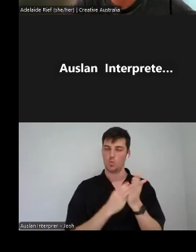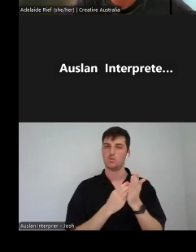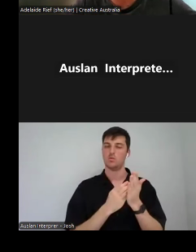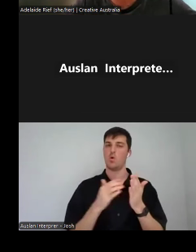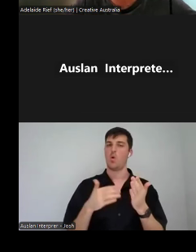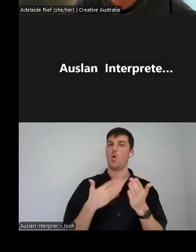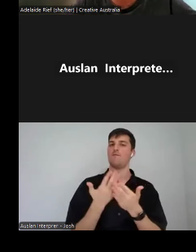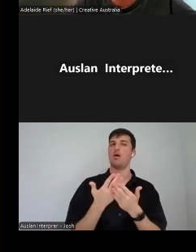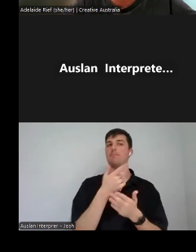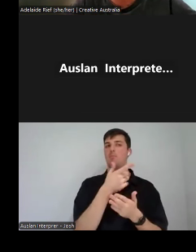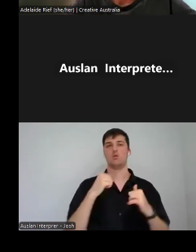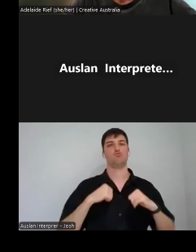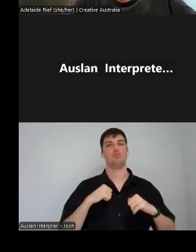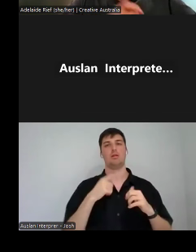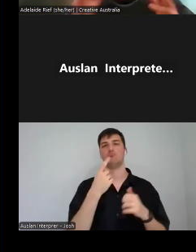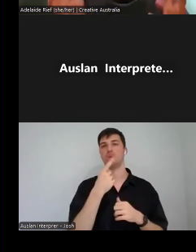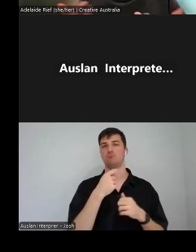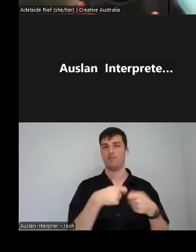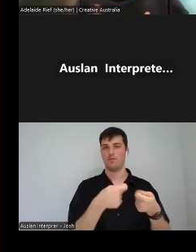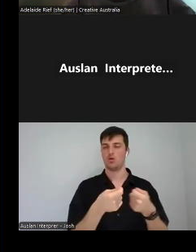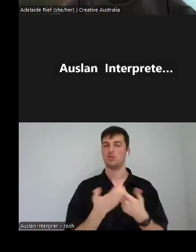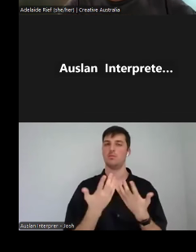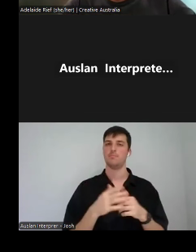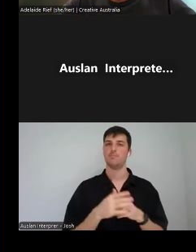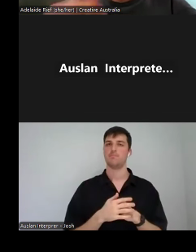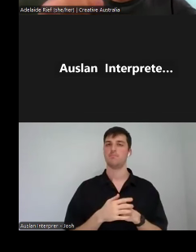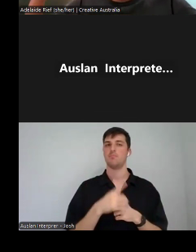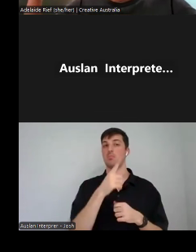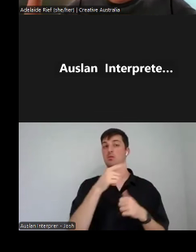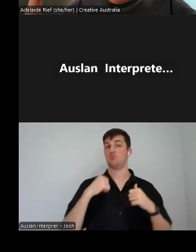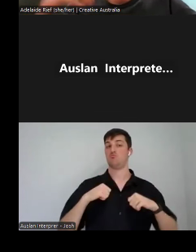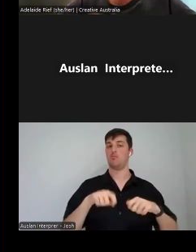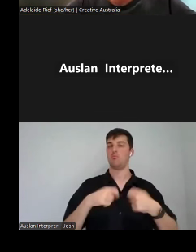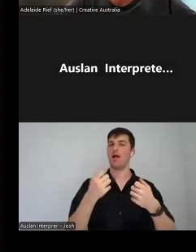training providers. So the training provider will have a list of courses that are publicly